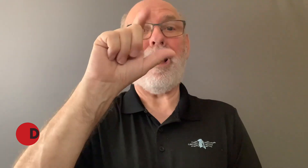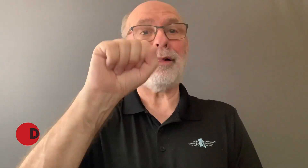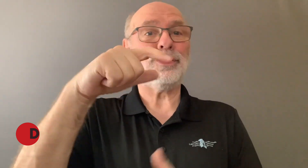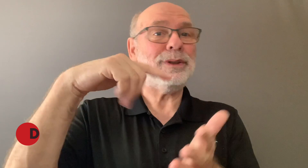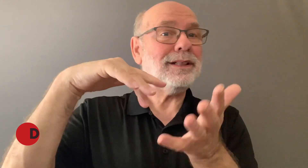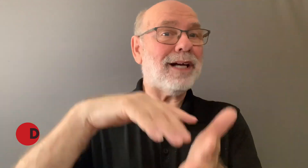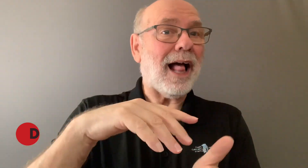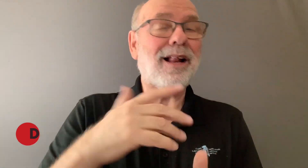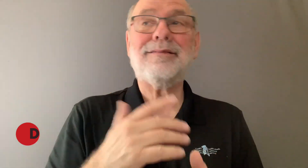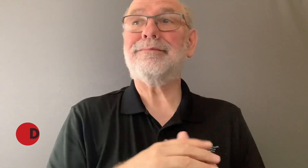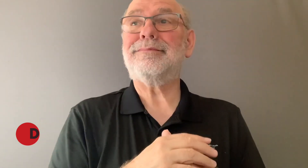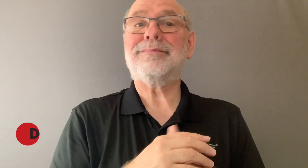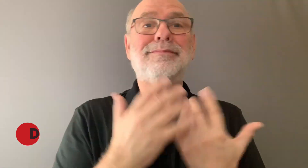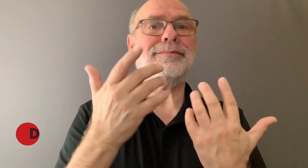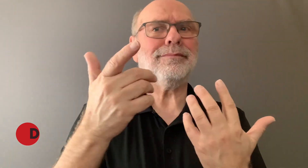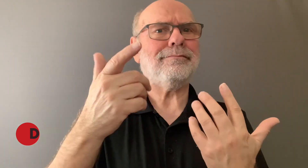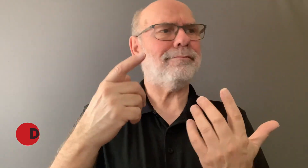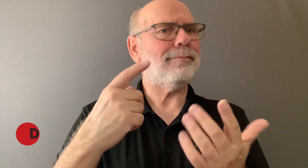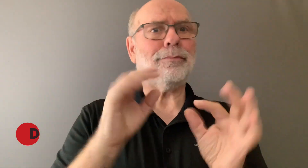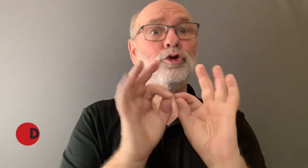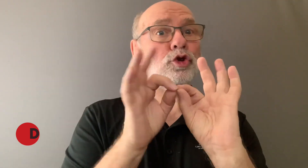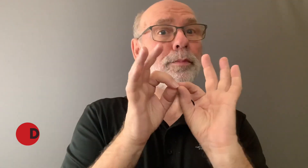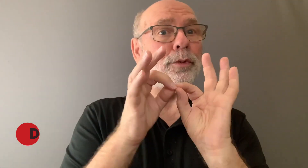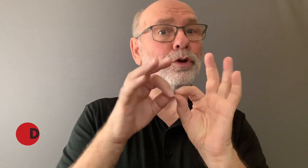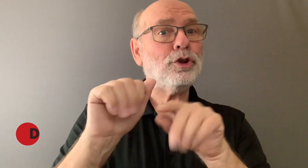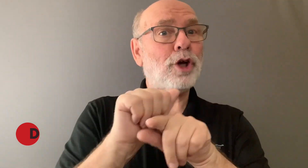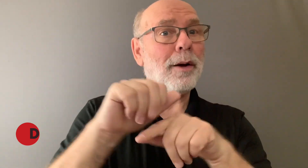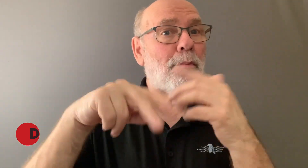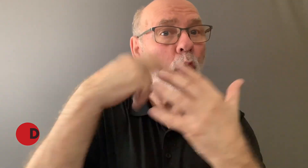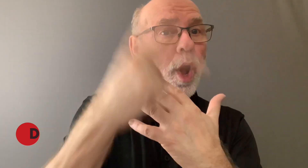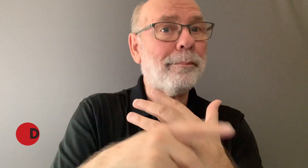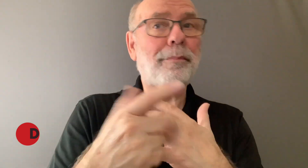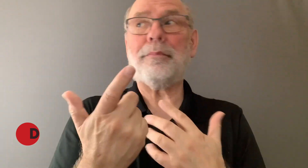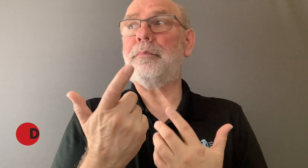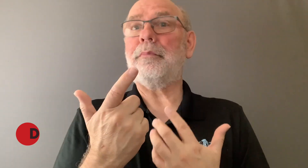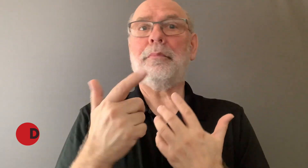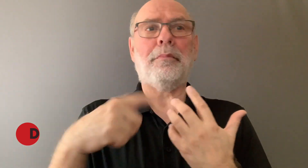LSQ Studies, and Interpreter Training Programs to become aware